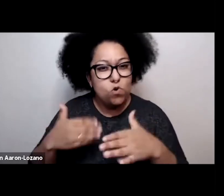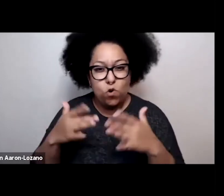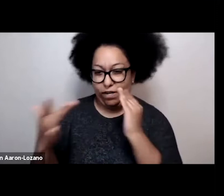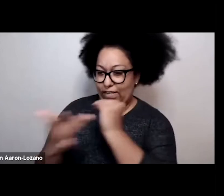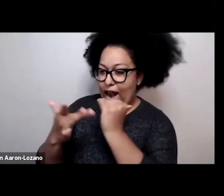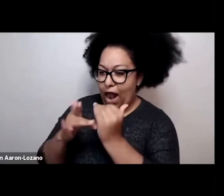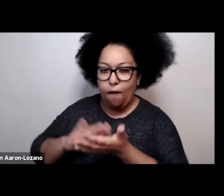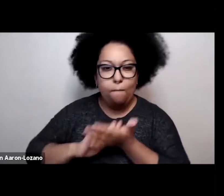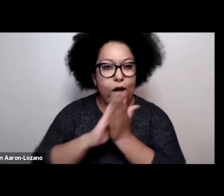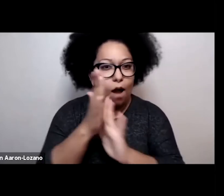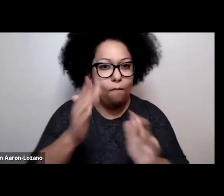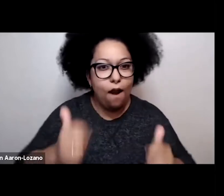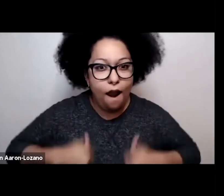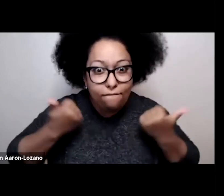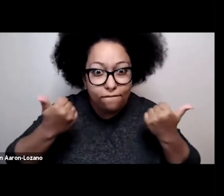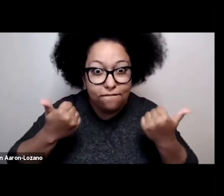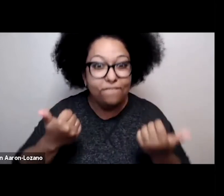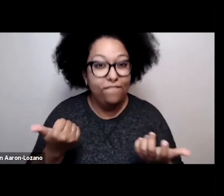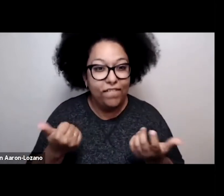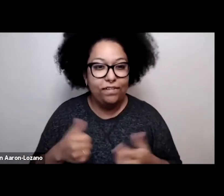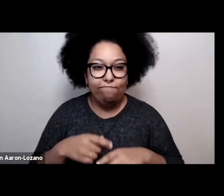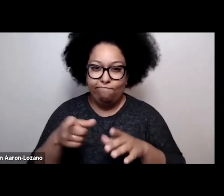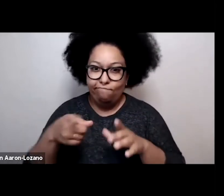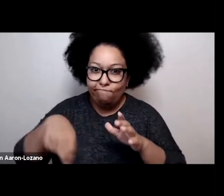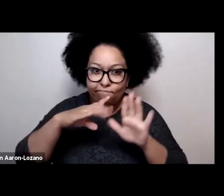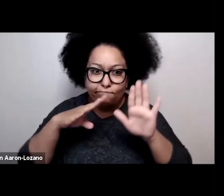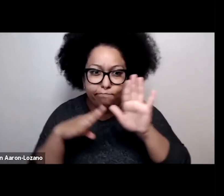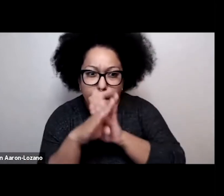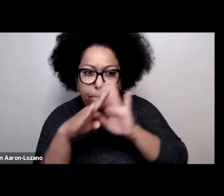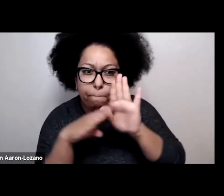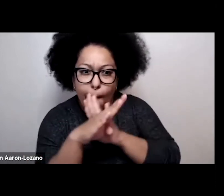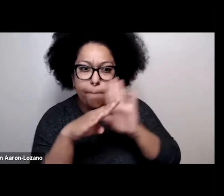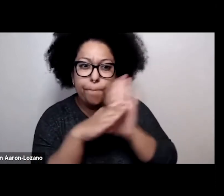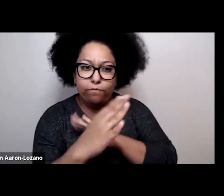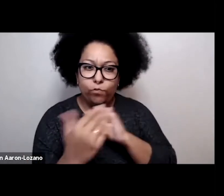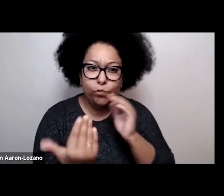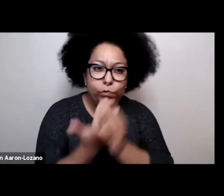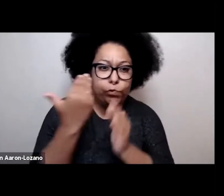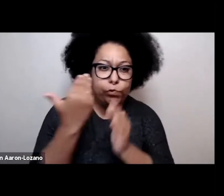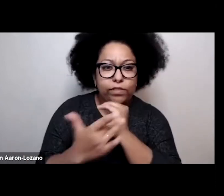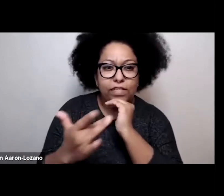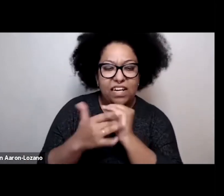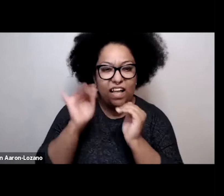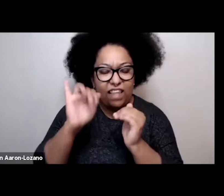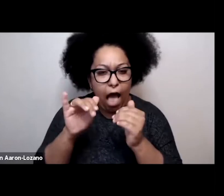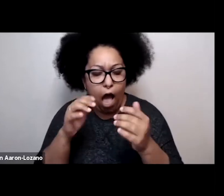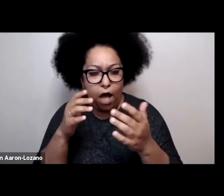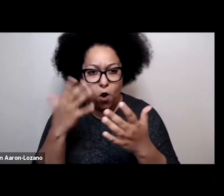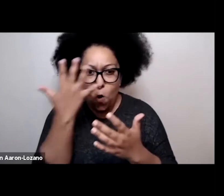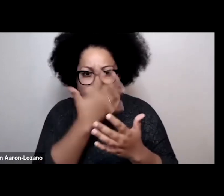dr cigar's team brings technology to life they develop new technologies that realistically